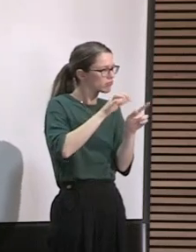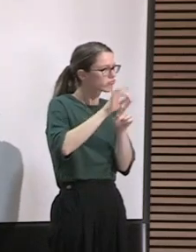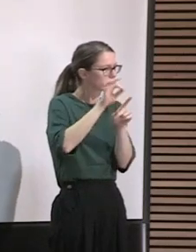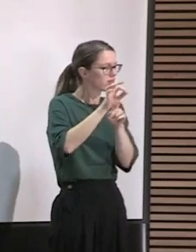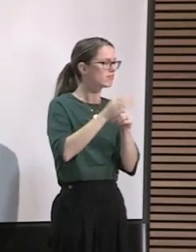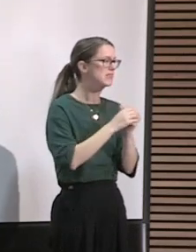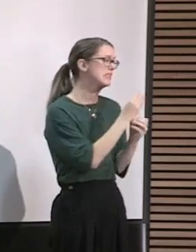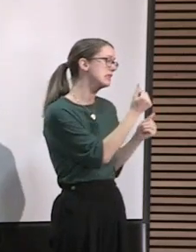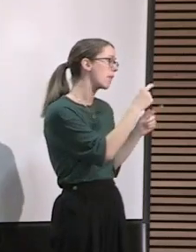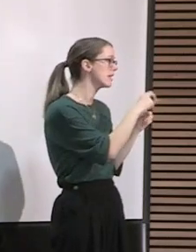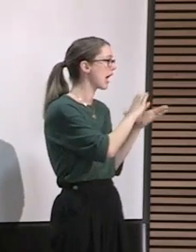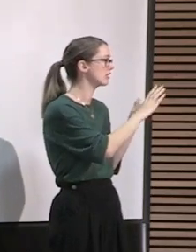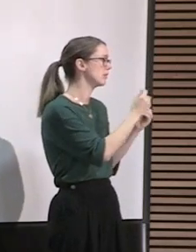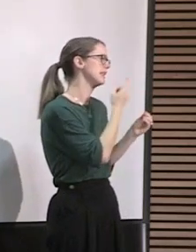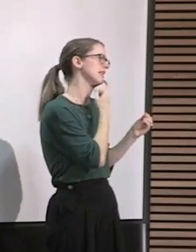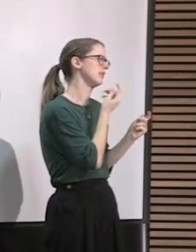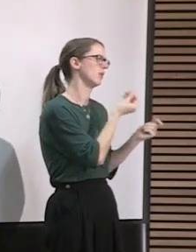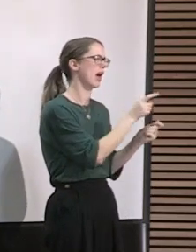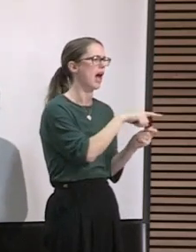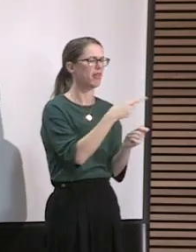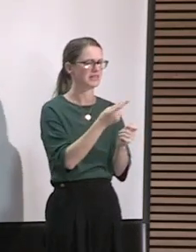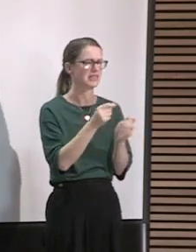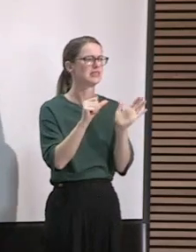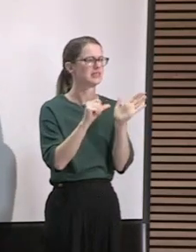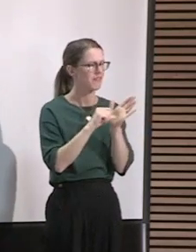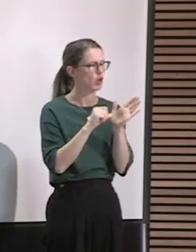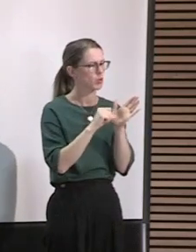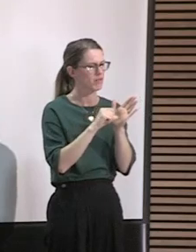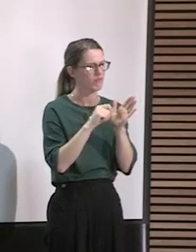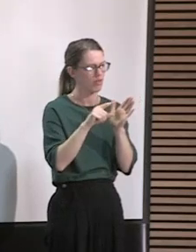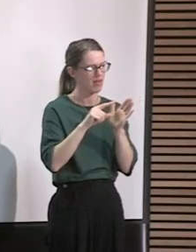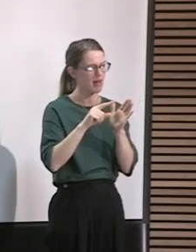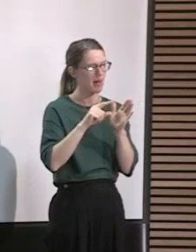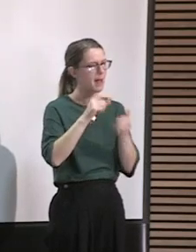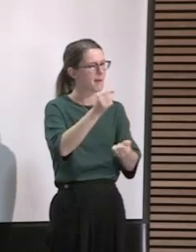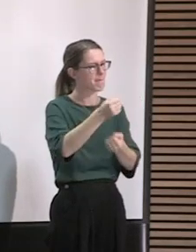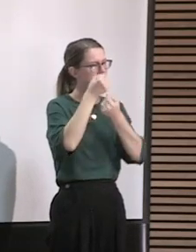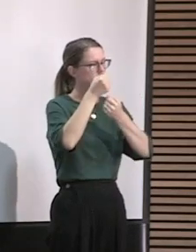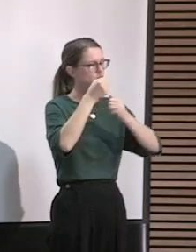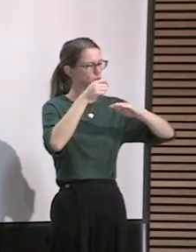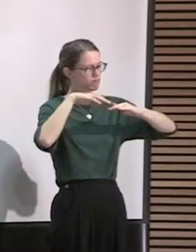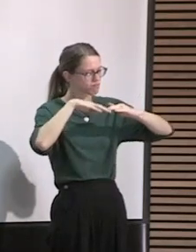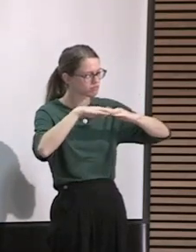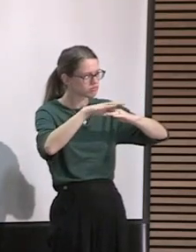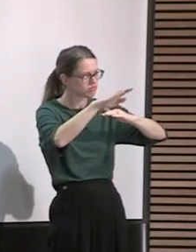want to see DHBs getting back into the black. Some of the DHBs, that will be easier for